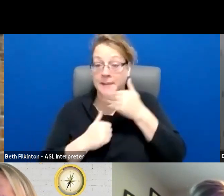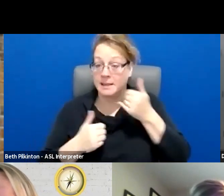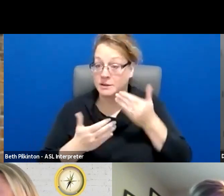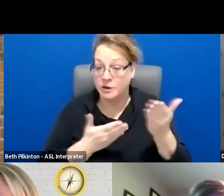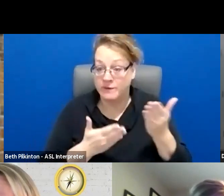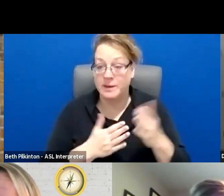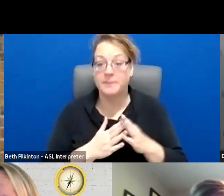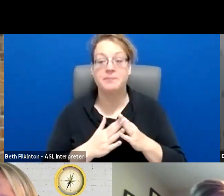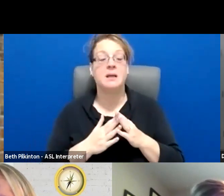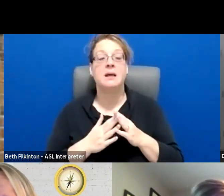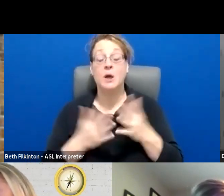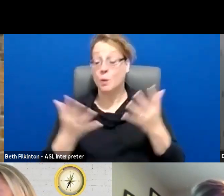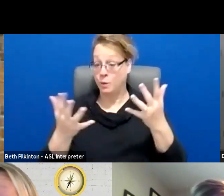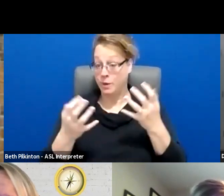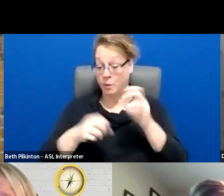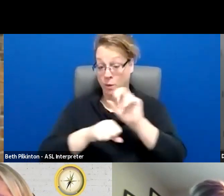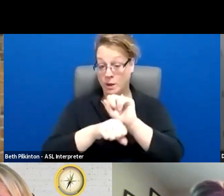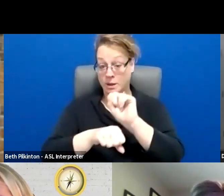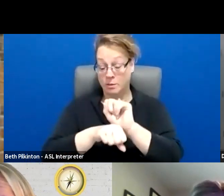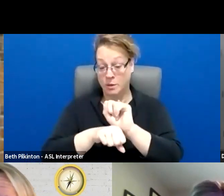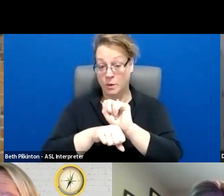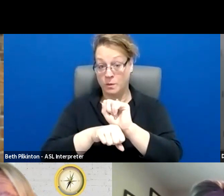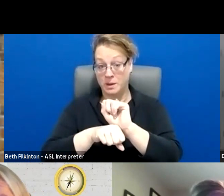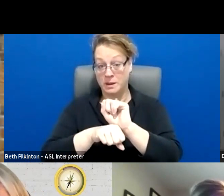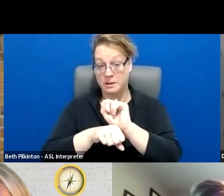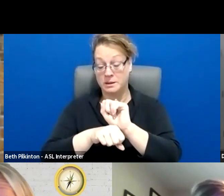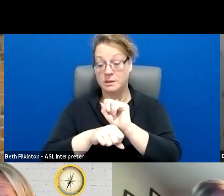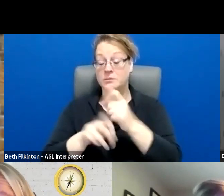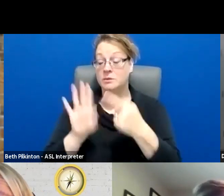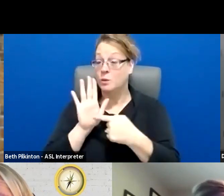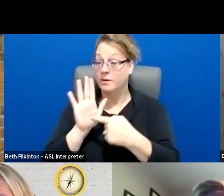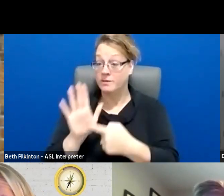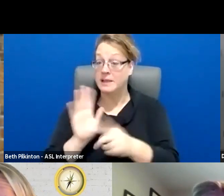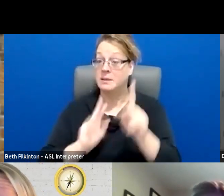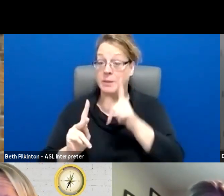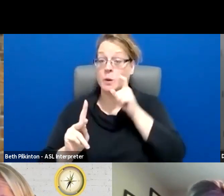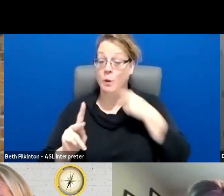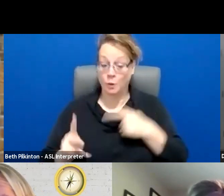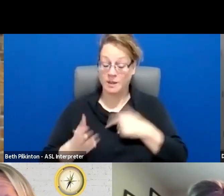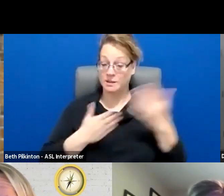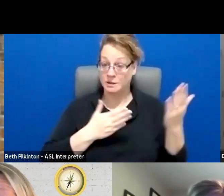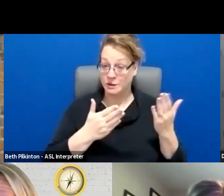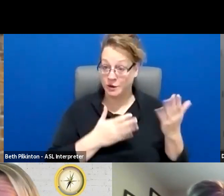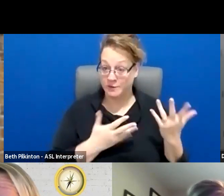They are clients.